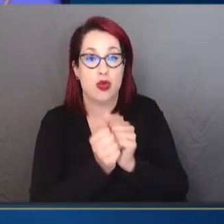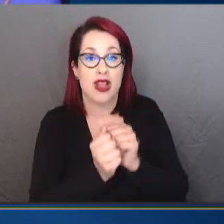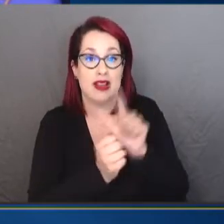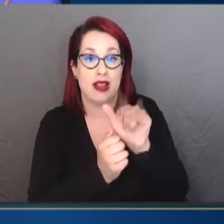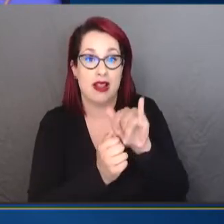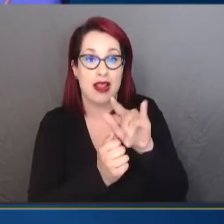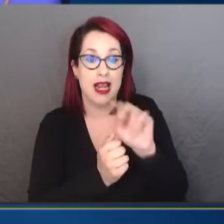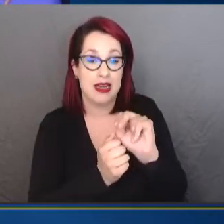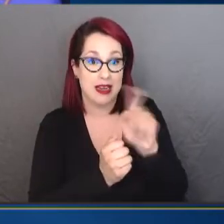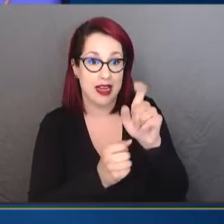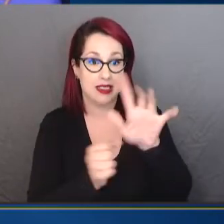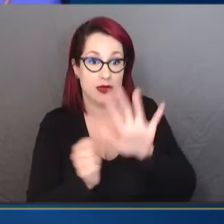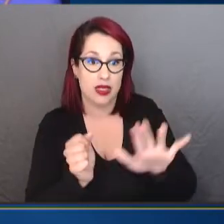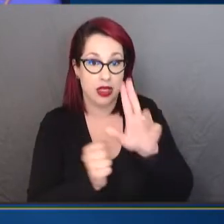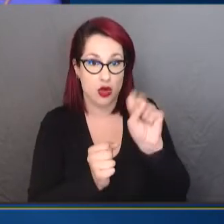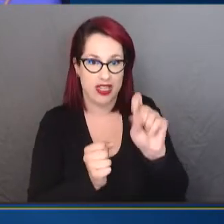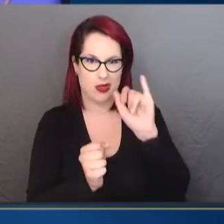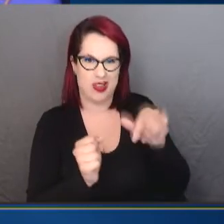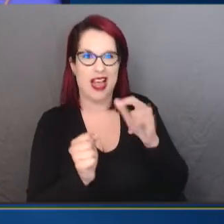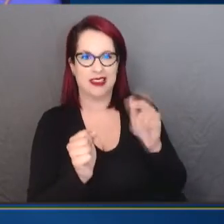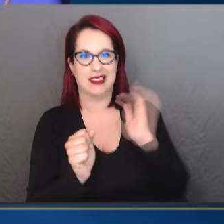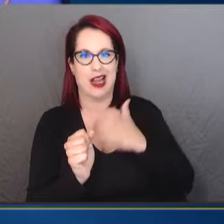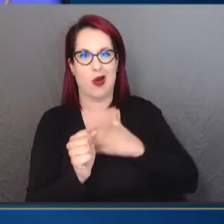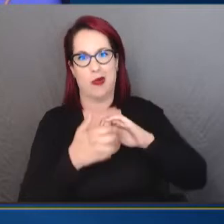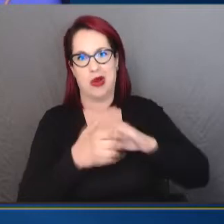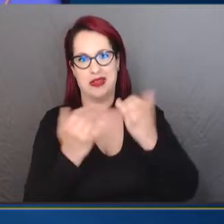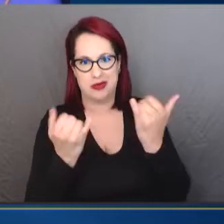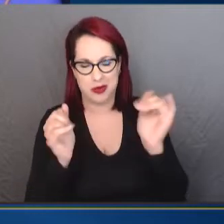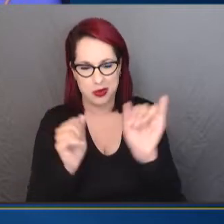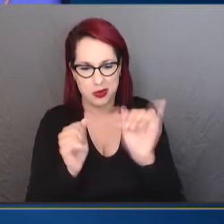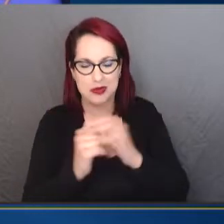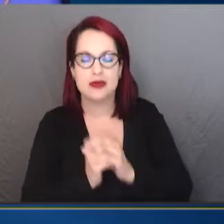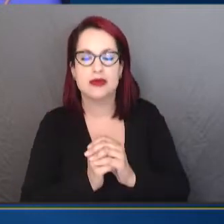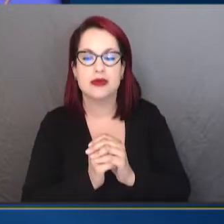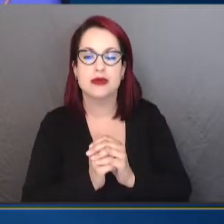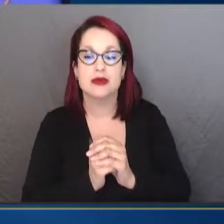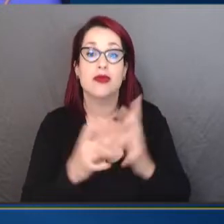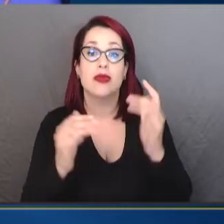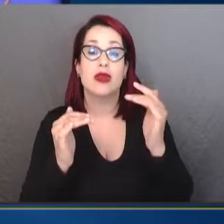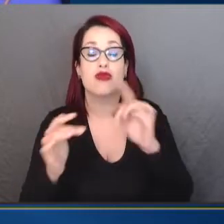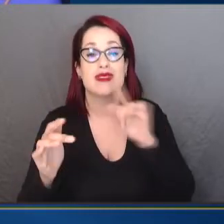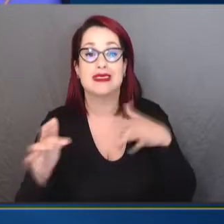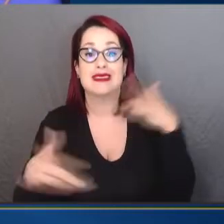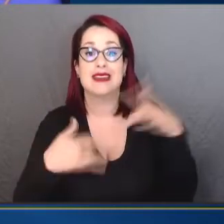Marvin Figueroa: And now, I'm delighted to announce 11 commitments that have been made